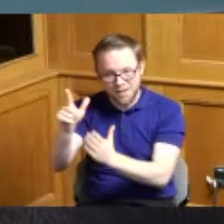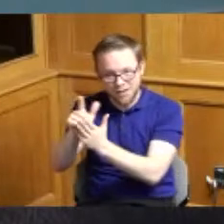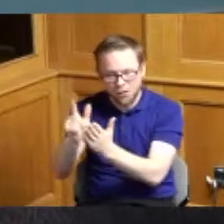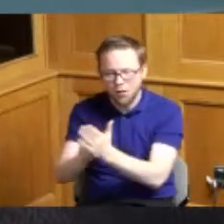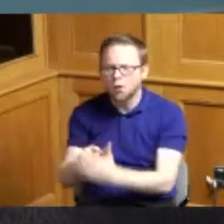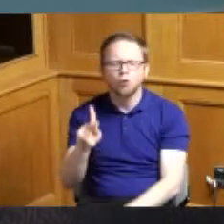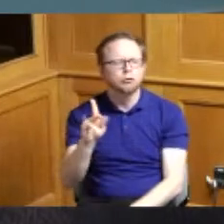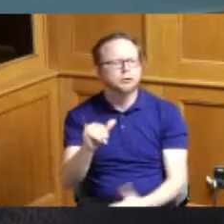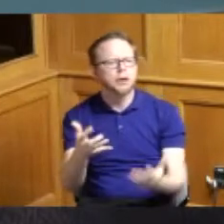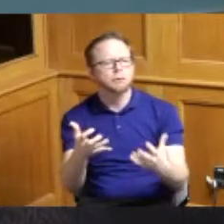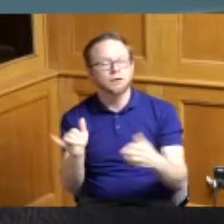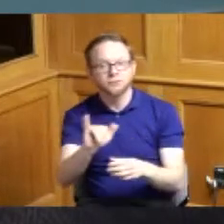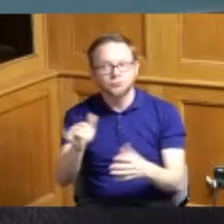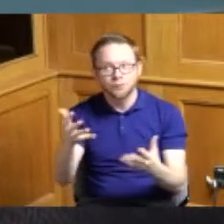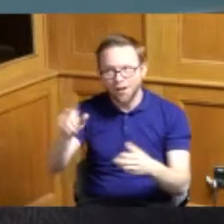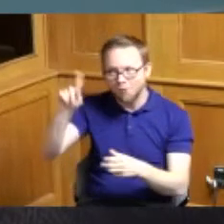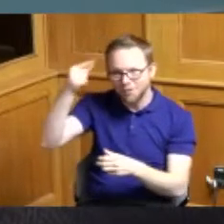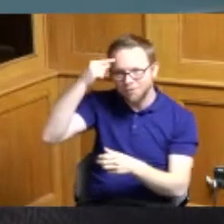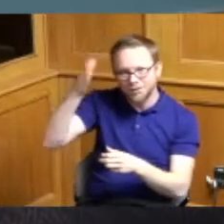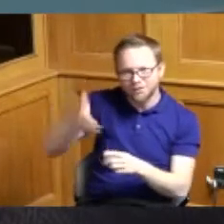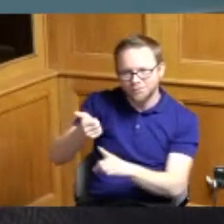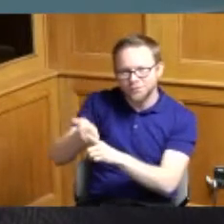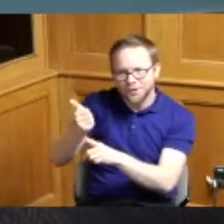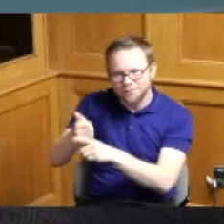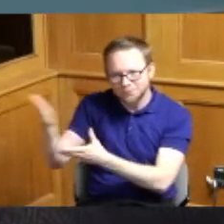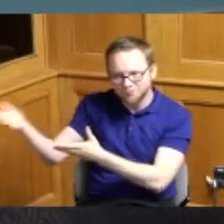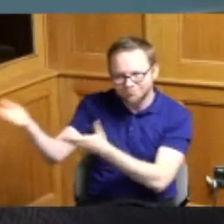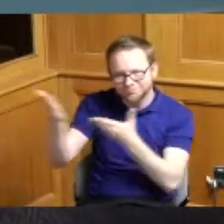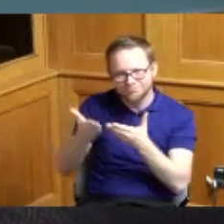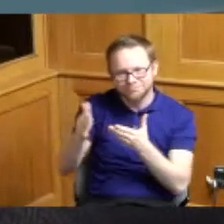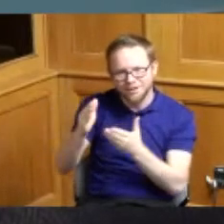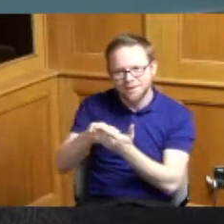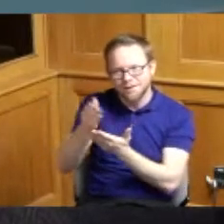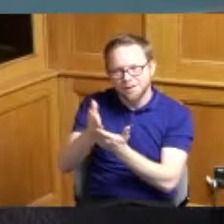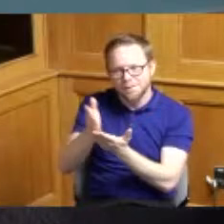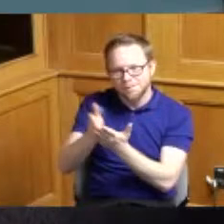it I'd like to see the governor of Kentucky come with his budget memo and say it's in there and